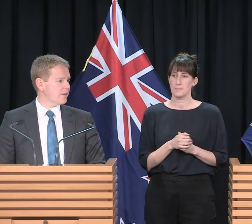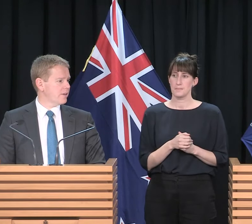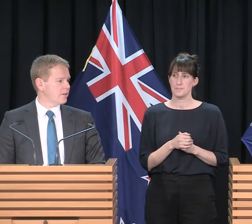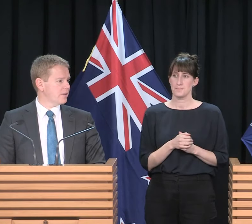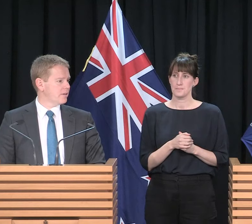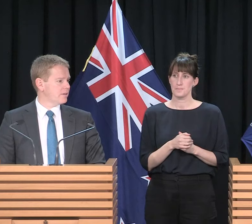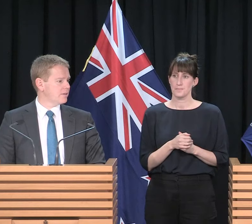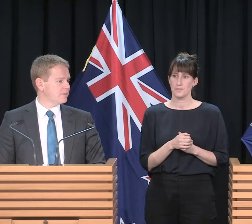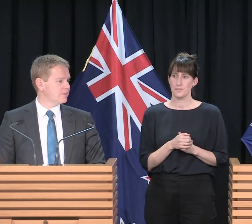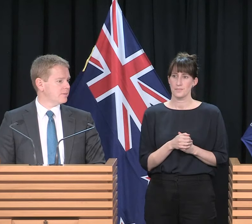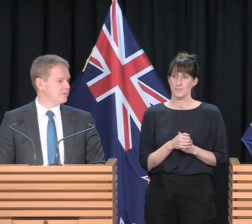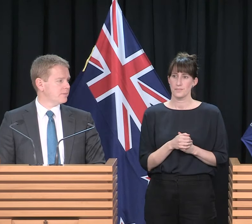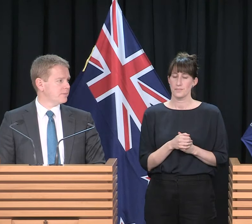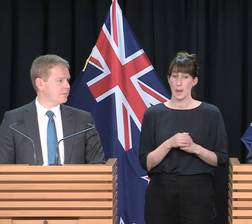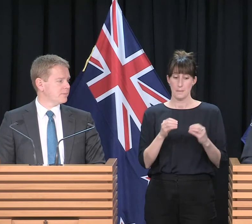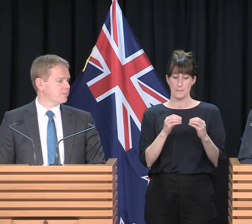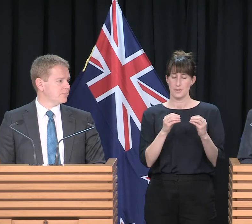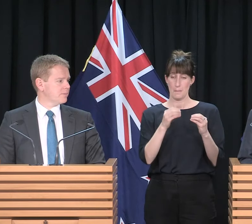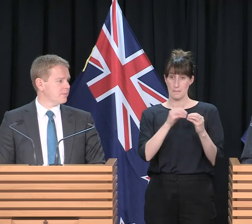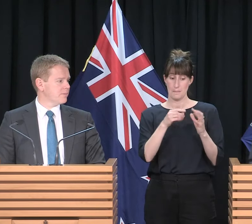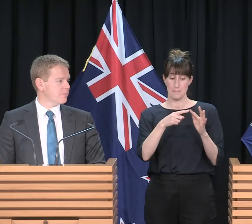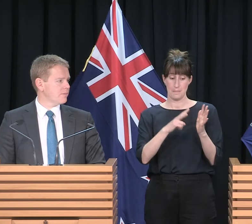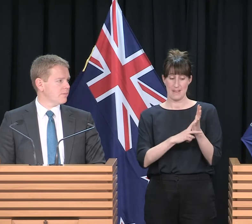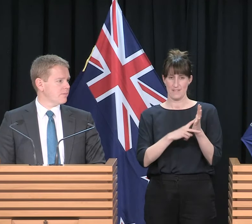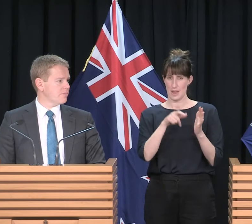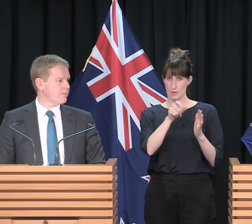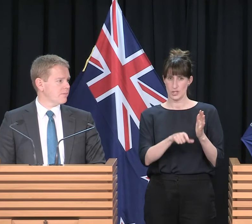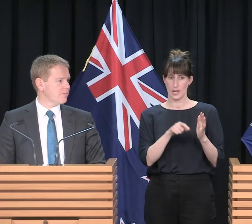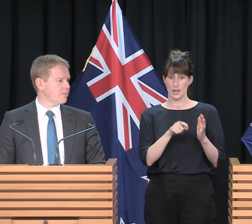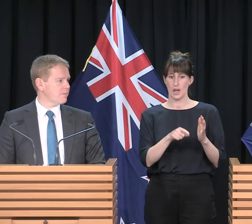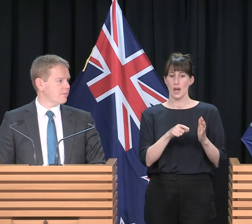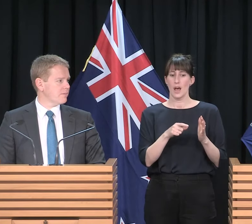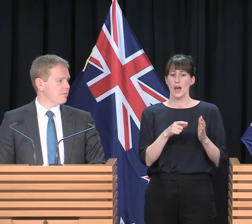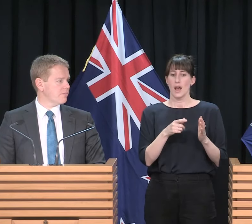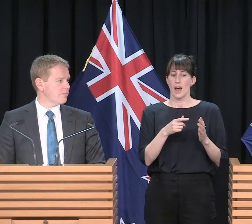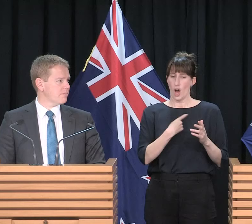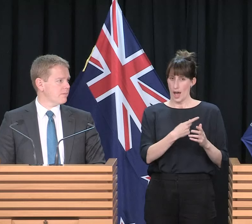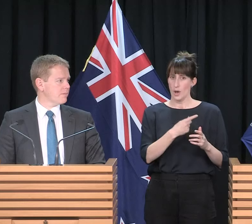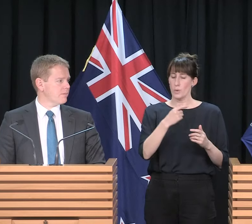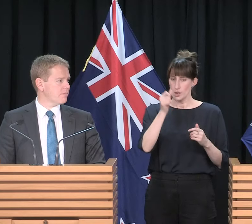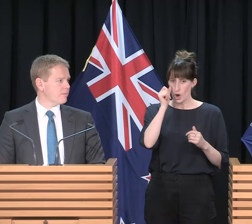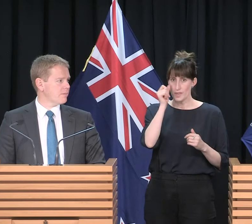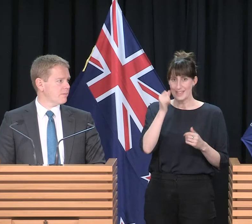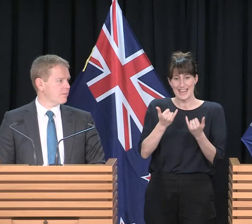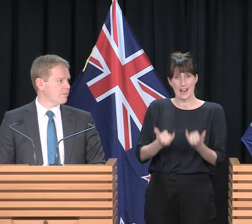transmission. The Opposition is accusing you, basically, of fearmongering. I utterly